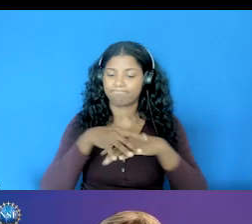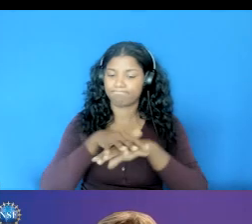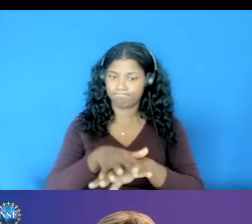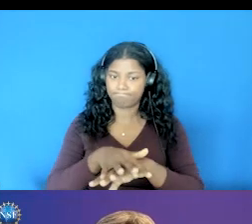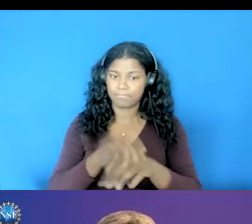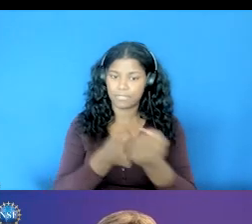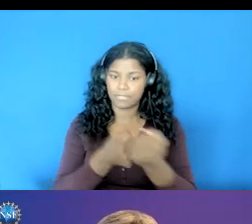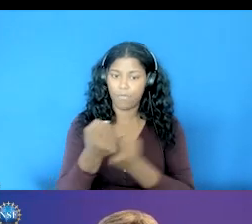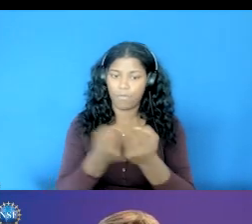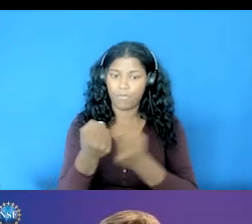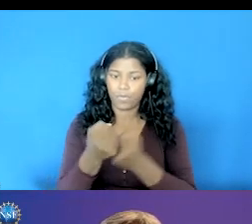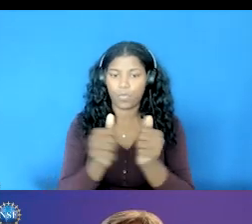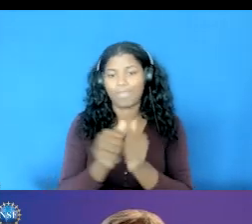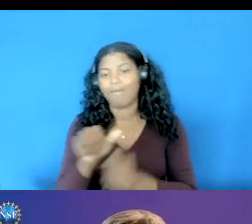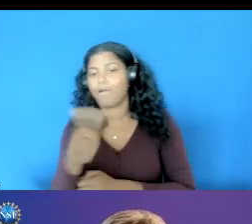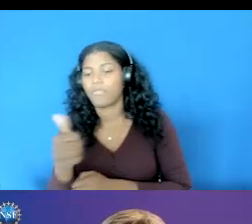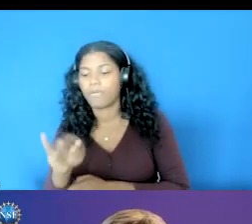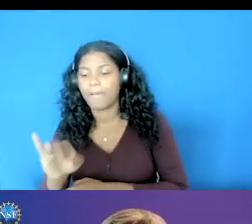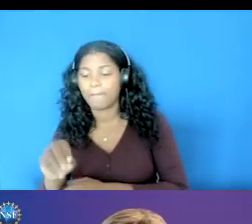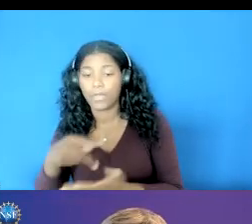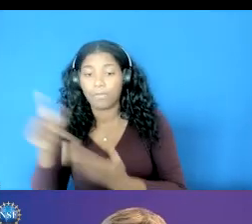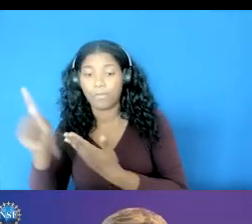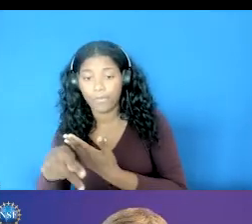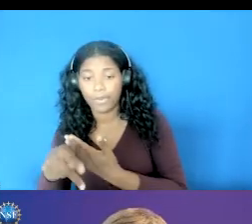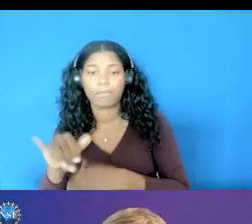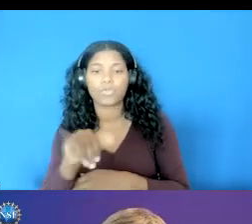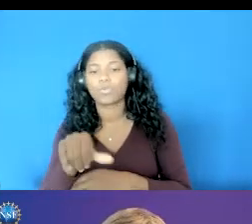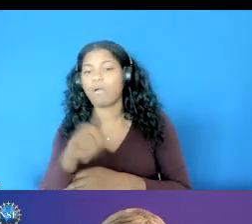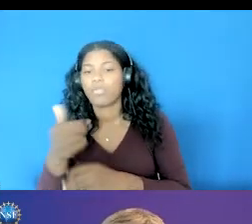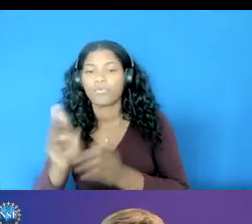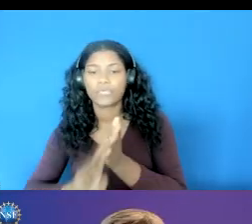With other BIO programs and with other disciplinary research supported by the NSF,